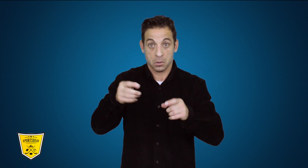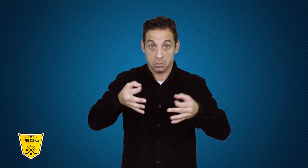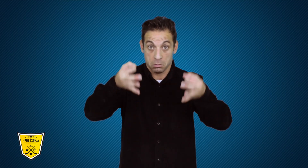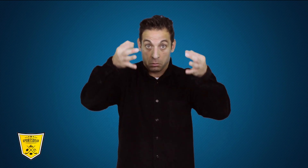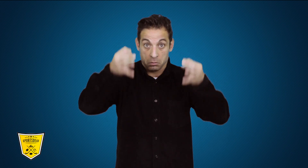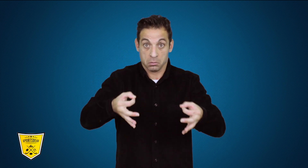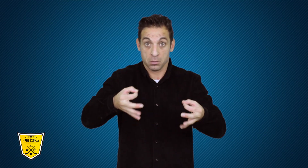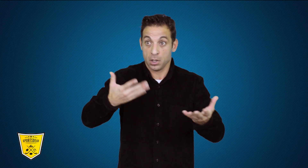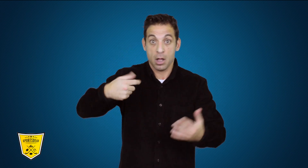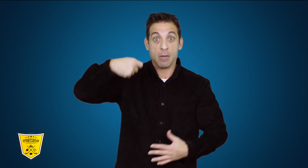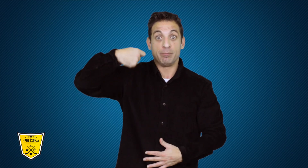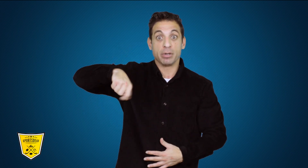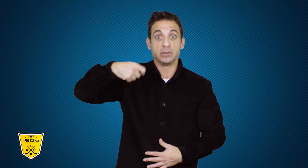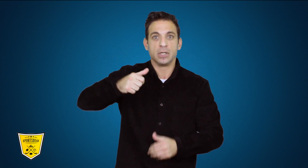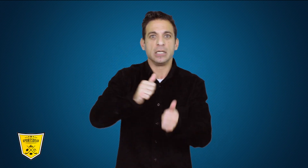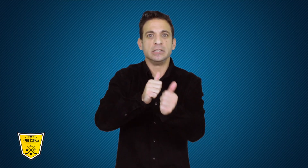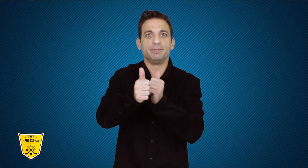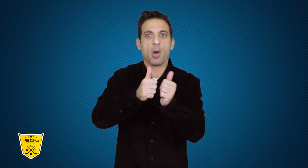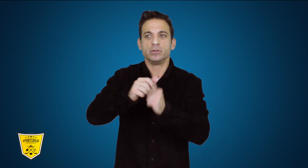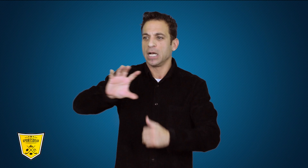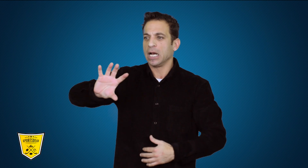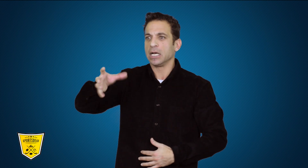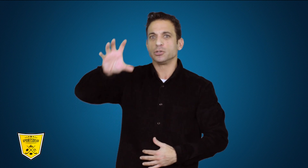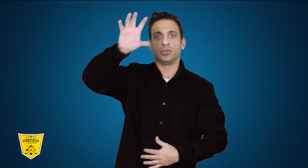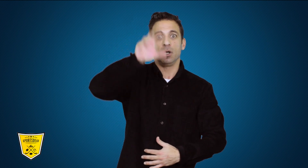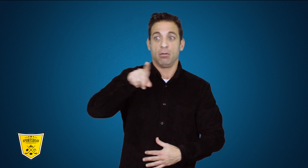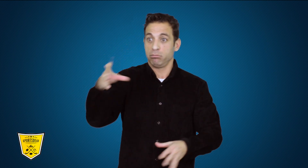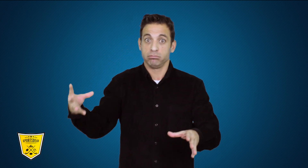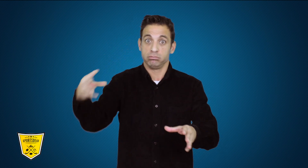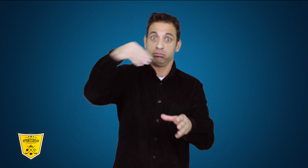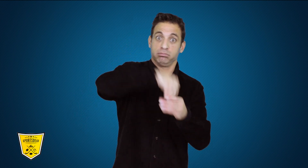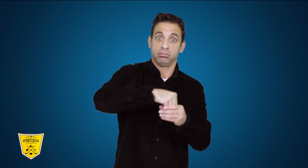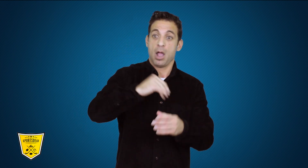for presidents of regional Deaf Sports organizations